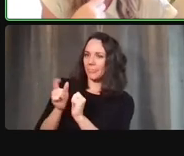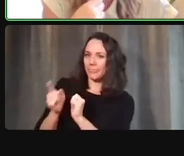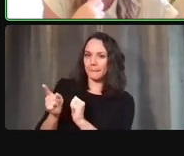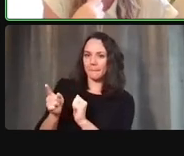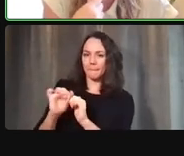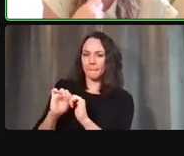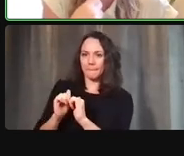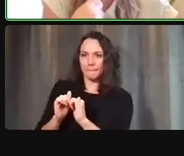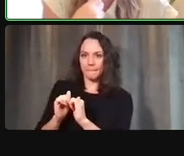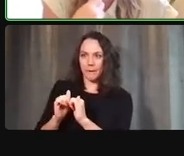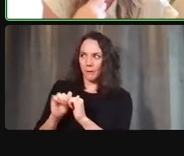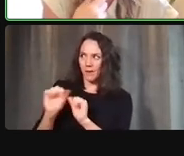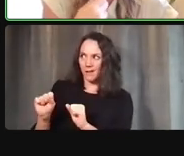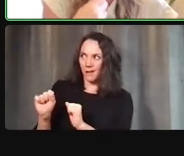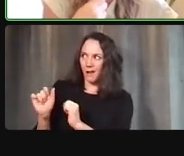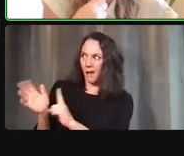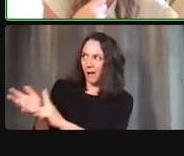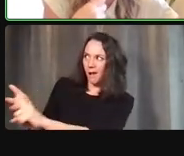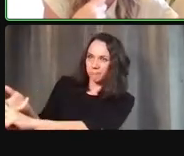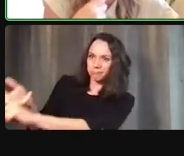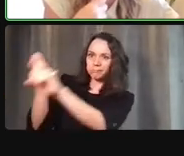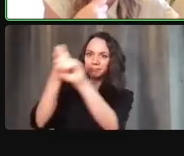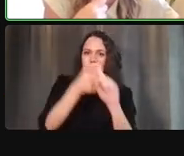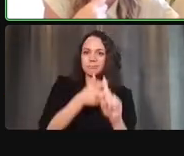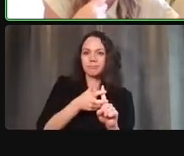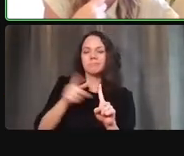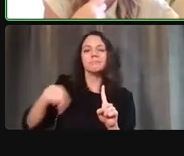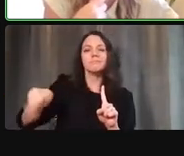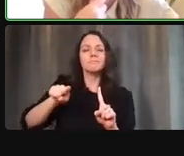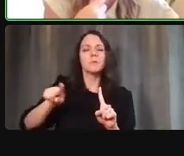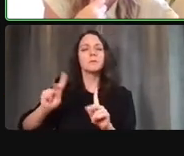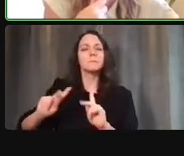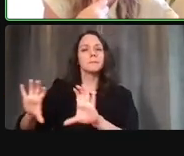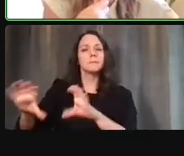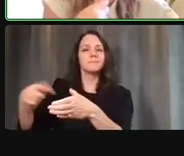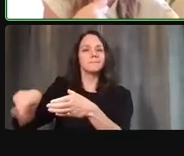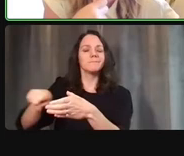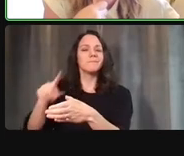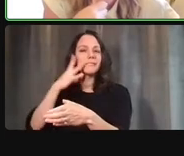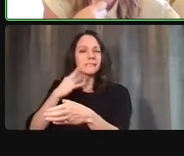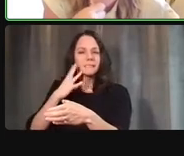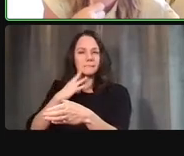brain injury support group, which I think would be incredibly beneficial.